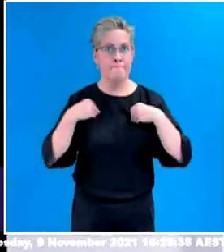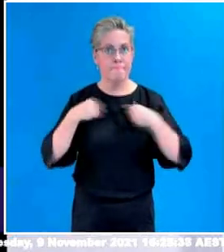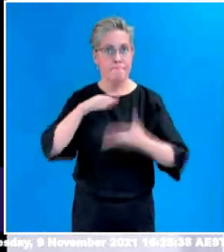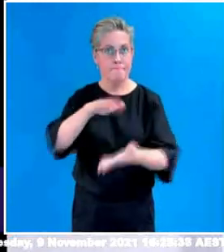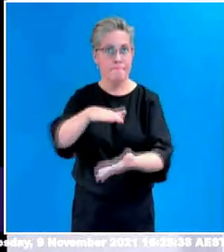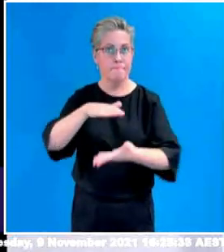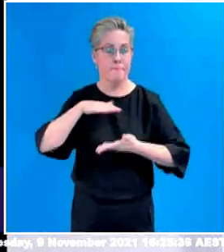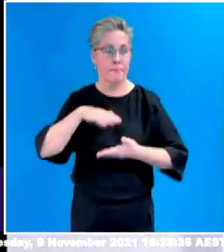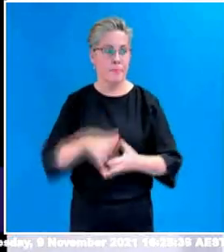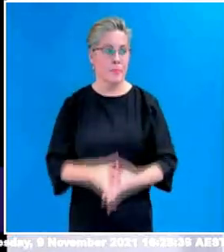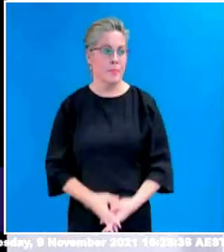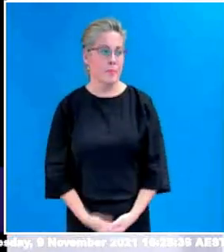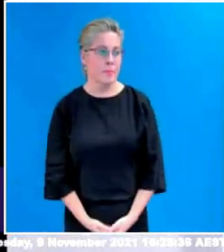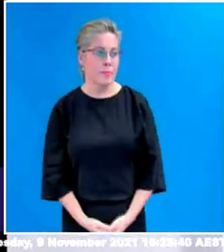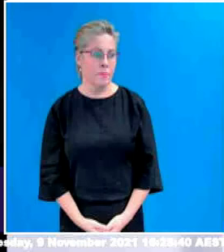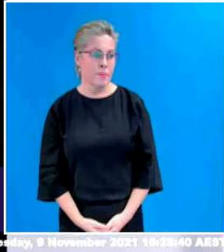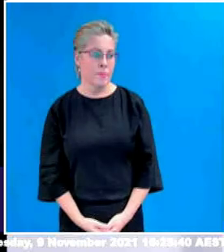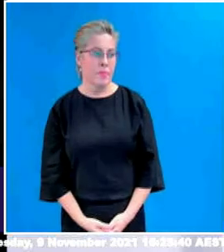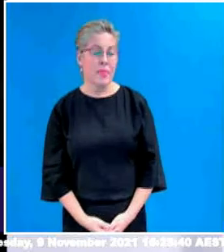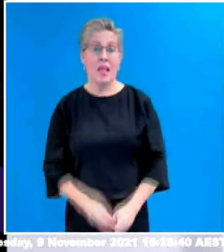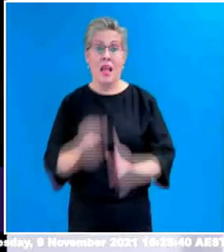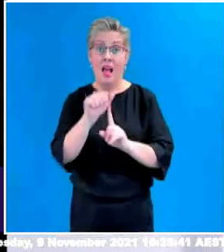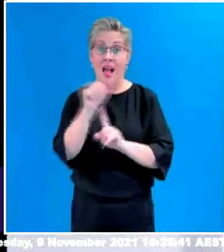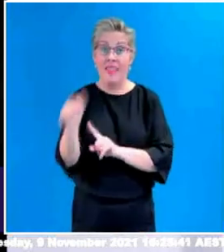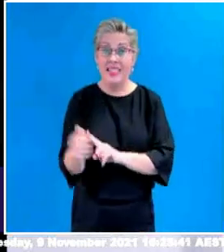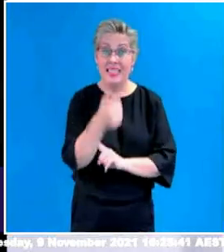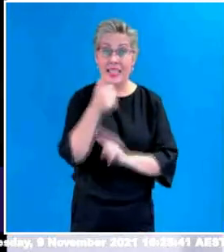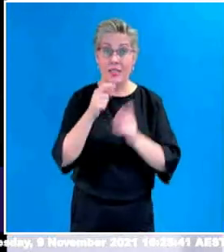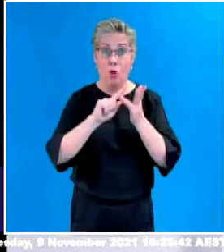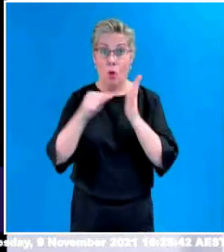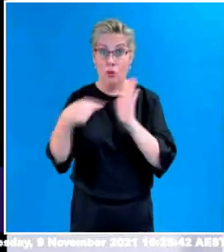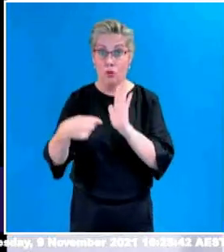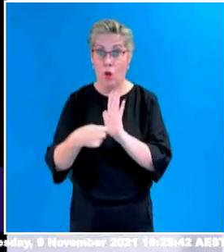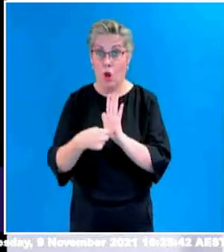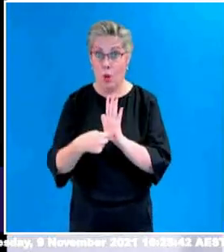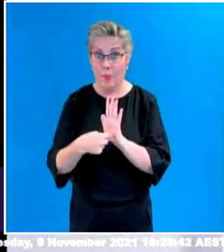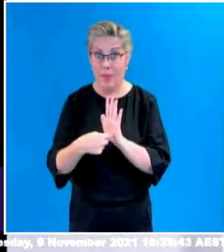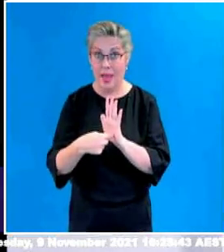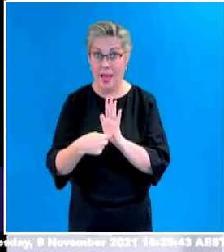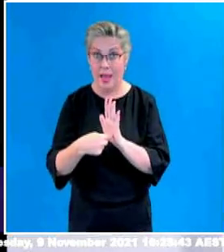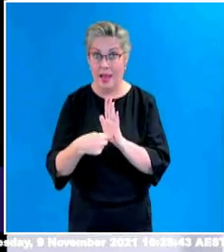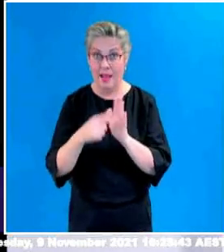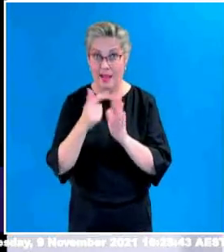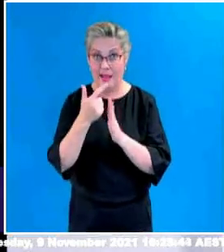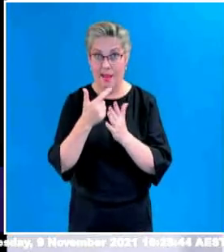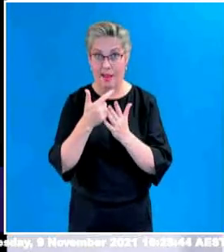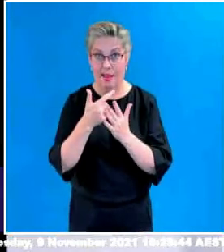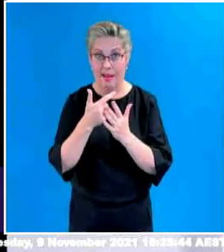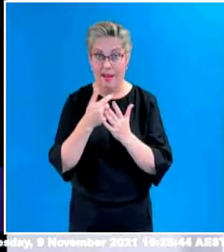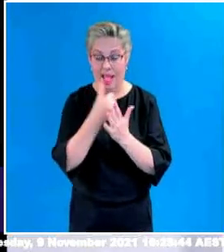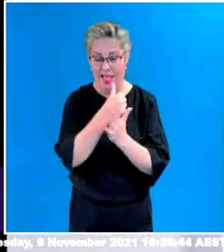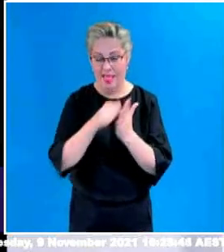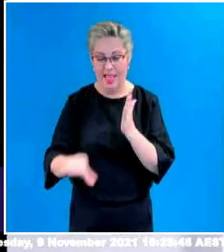I am not tendering the 6 October letter because the response set out the relevant questions clearly.